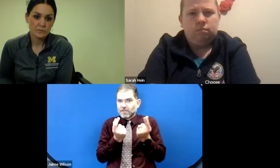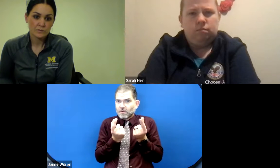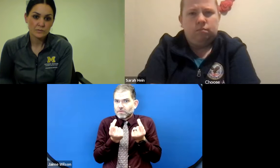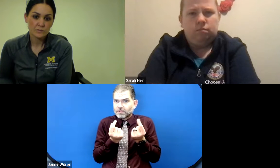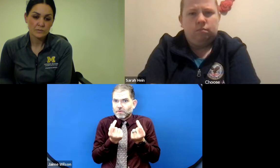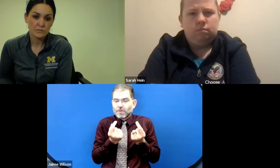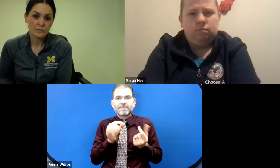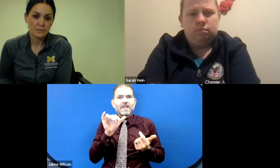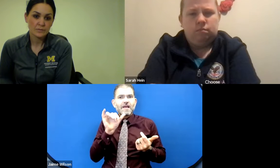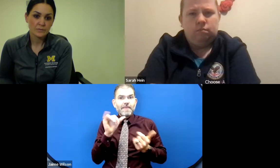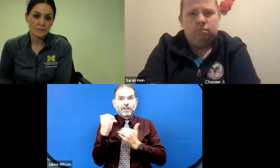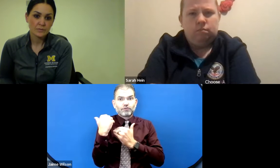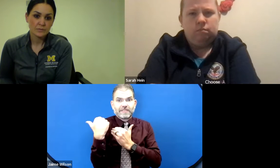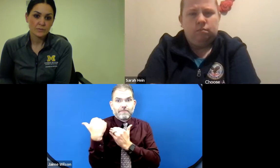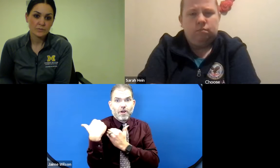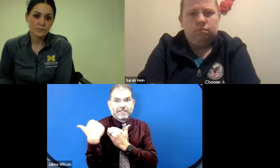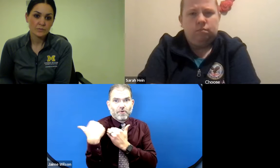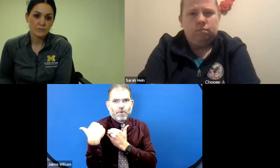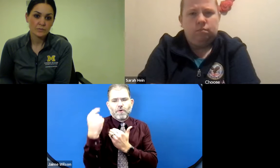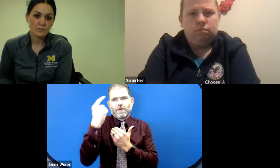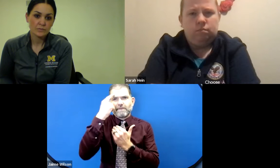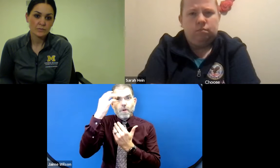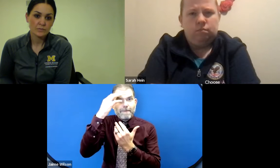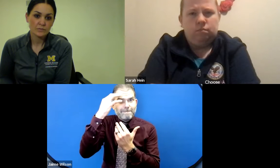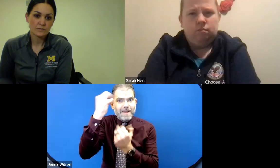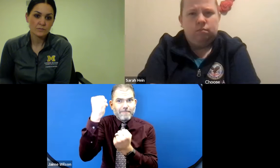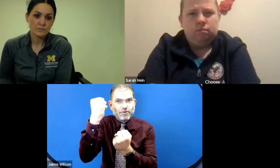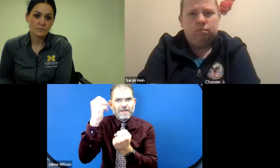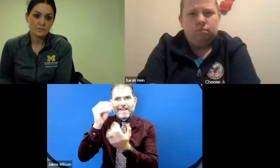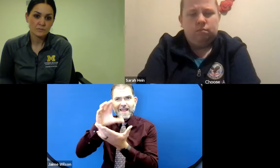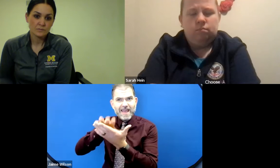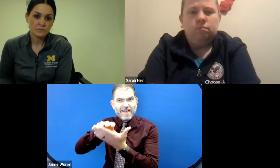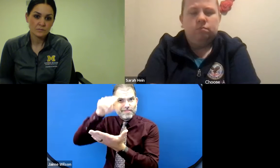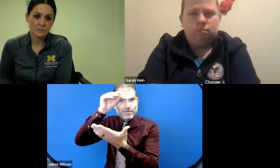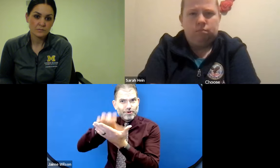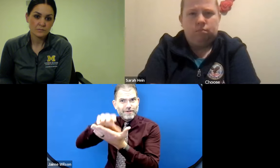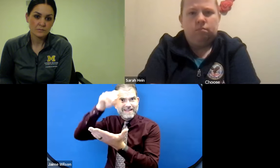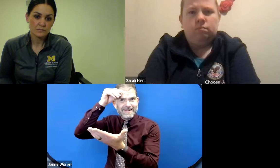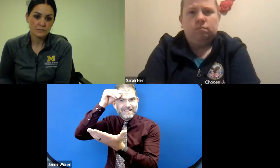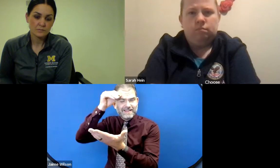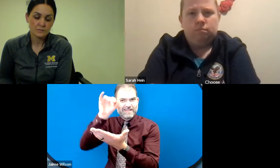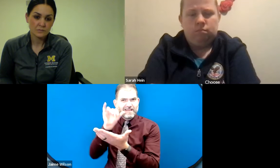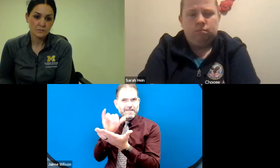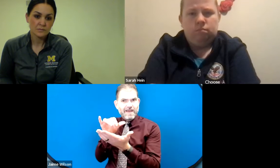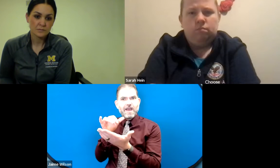ASL Interpreter: The hippocampus is responsible for ASL Interpreter: memory ASL Interpreter: and learning.